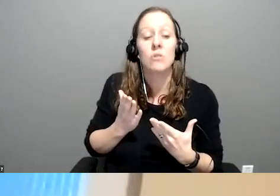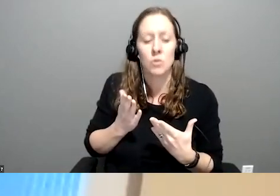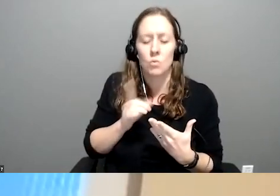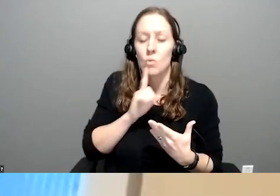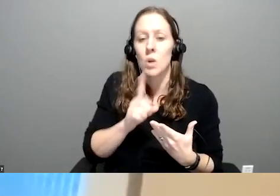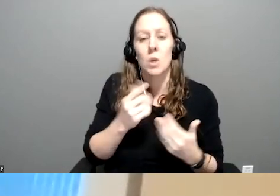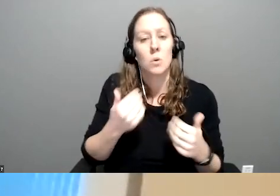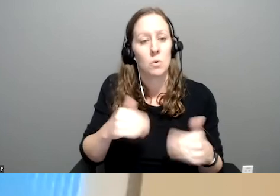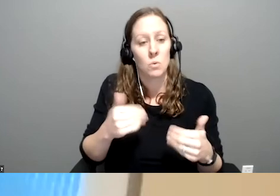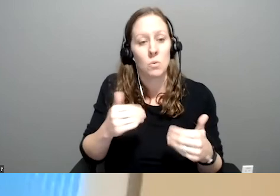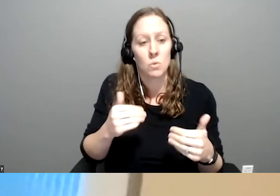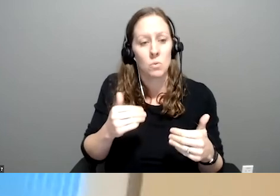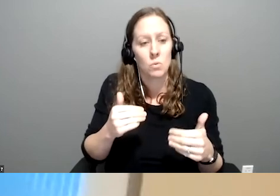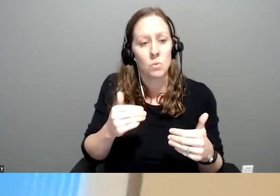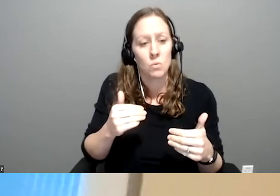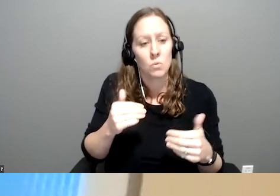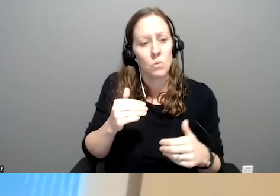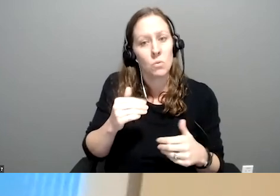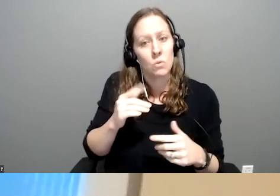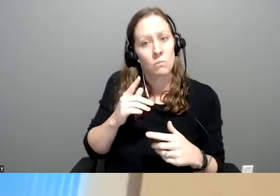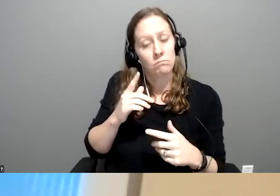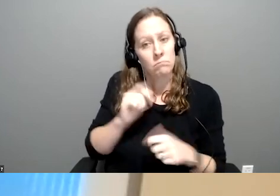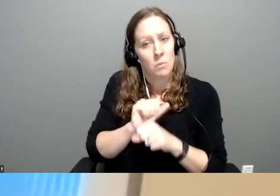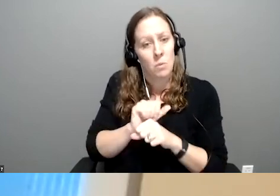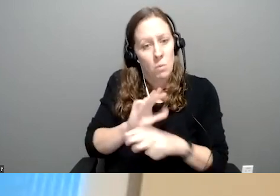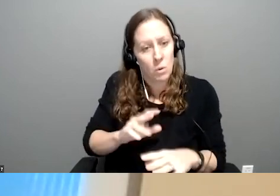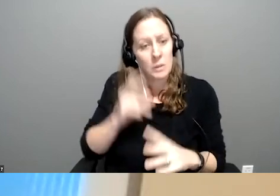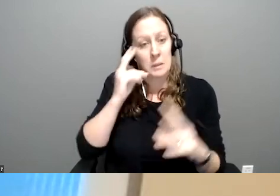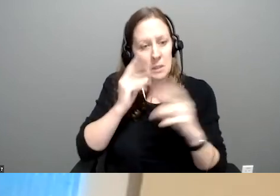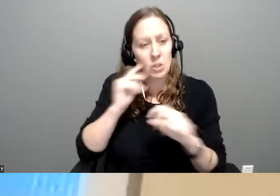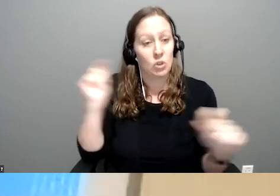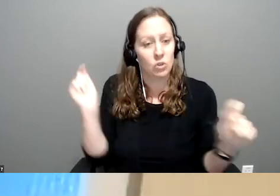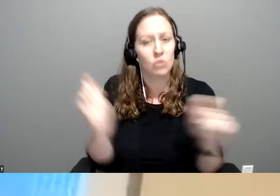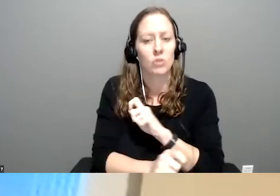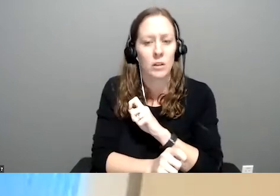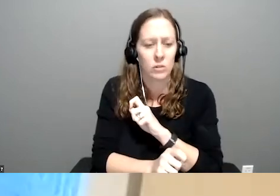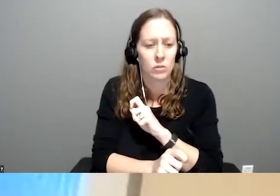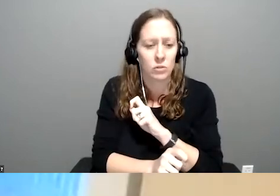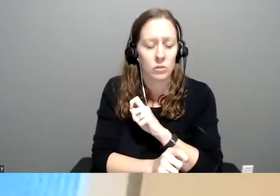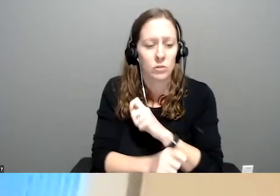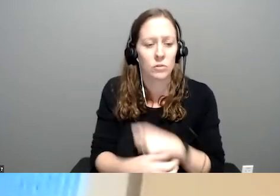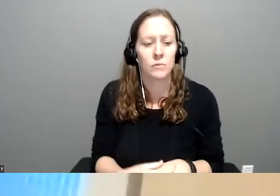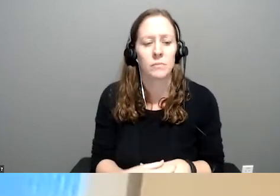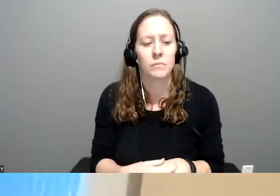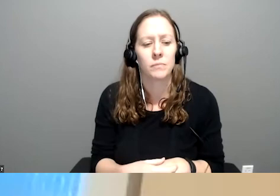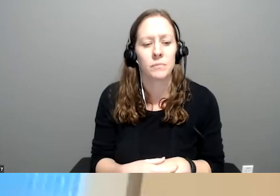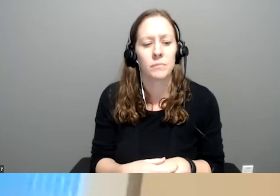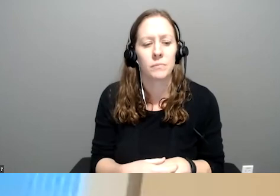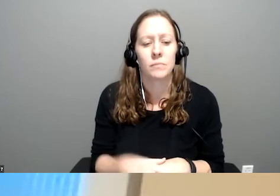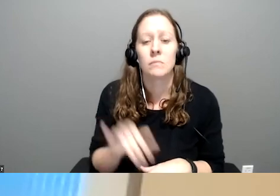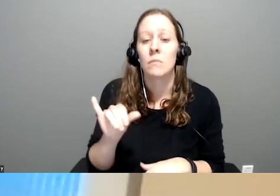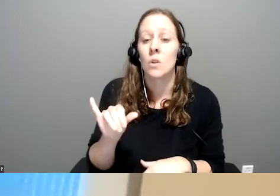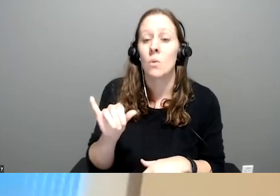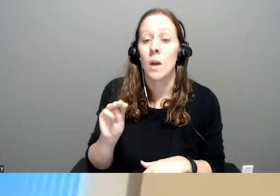the employers actually experienced. The training for the YMCA staff,